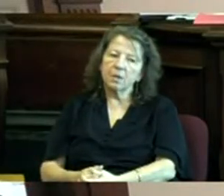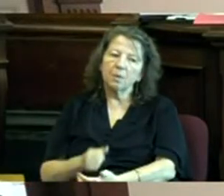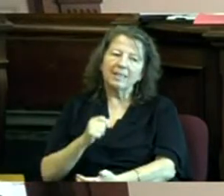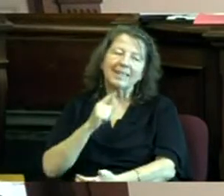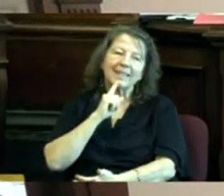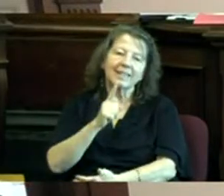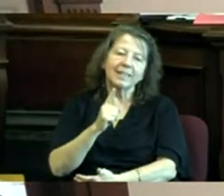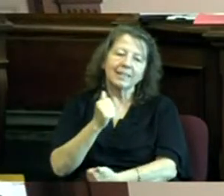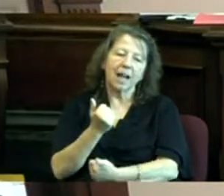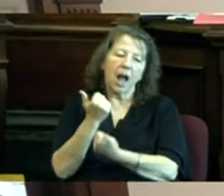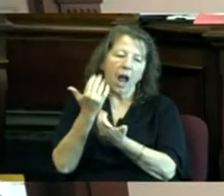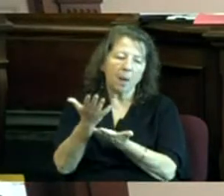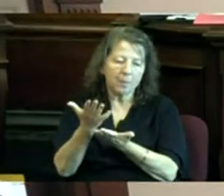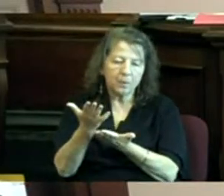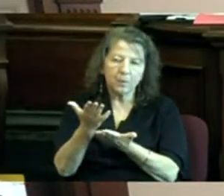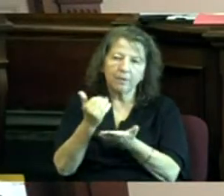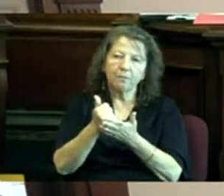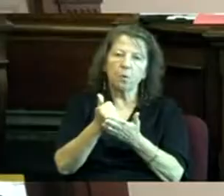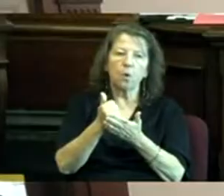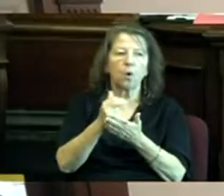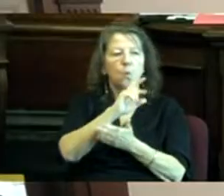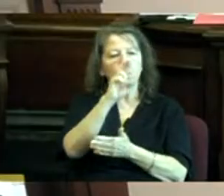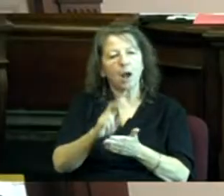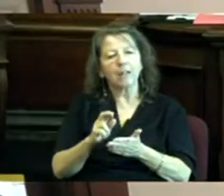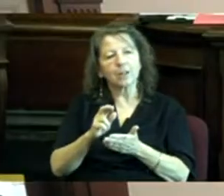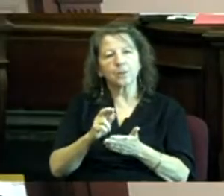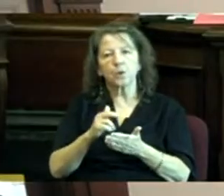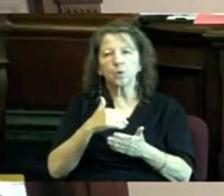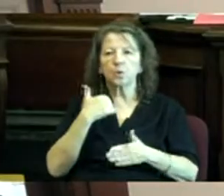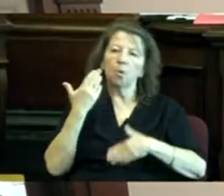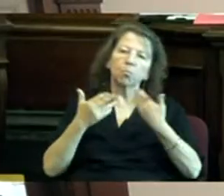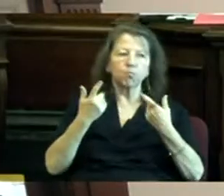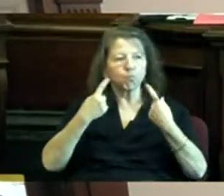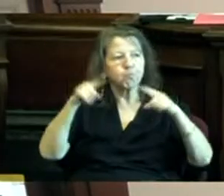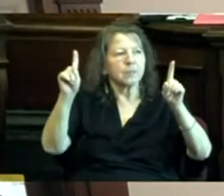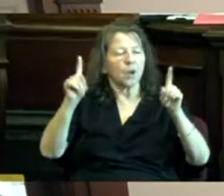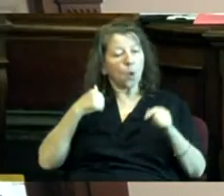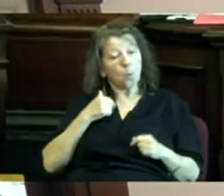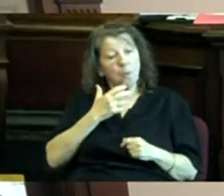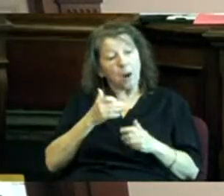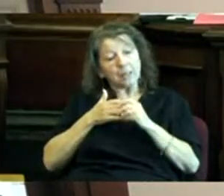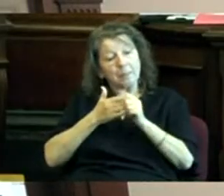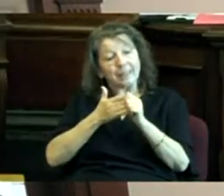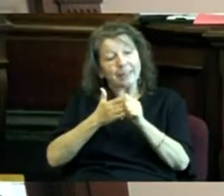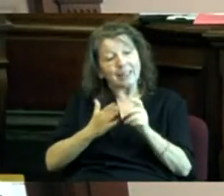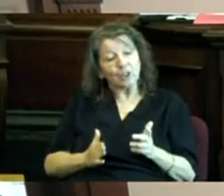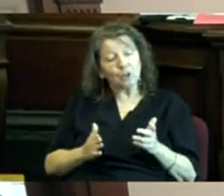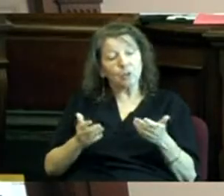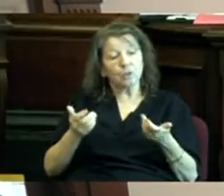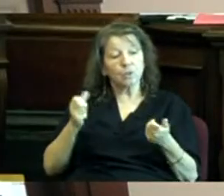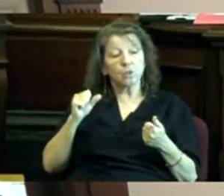Forest, so I see this also as an opportunity to continue